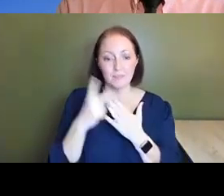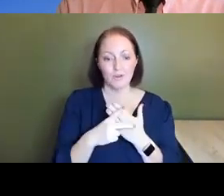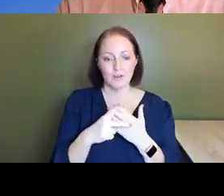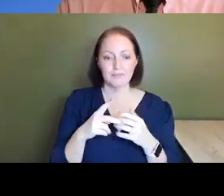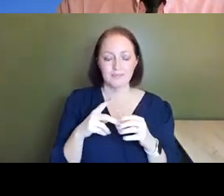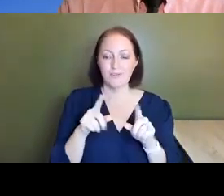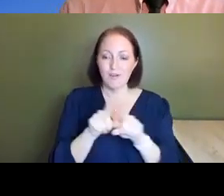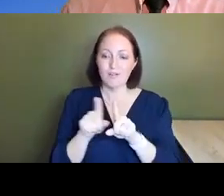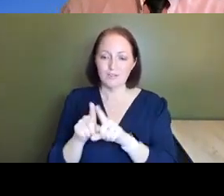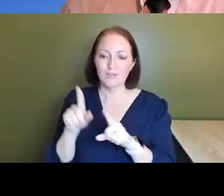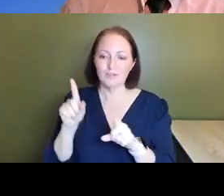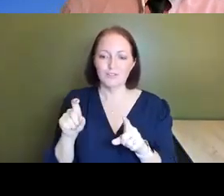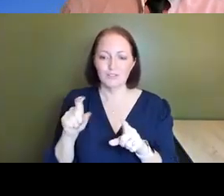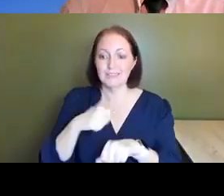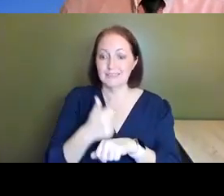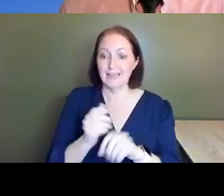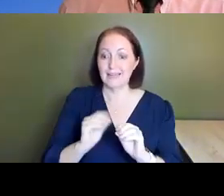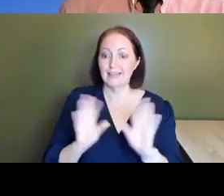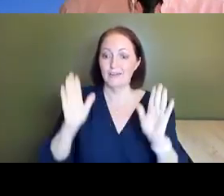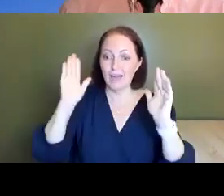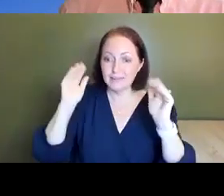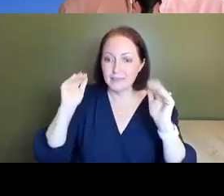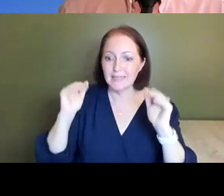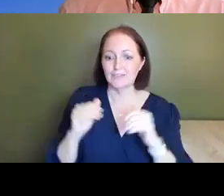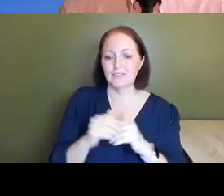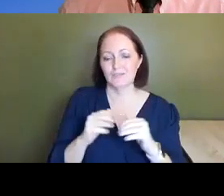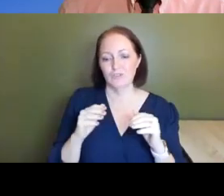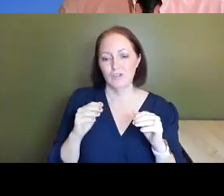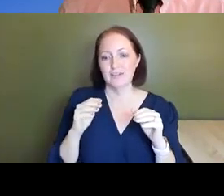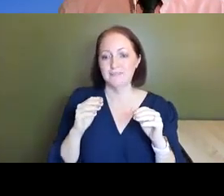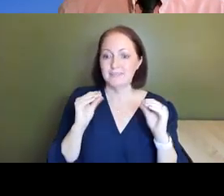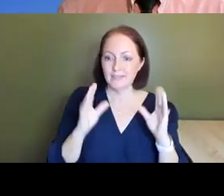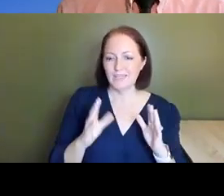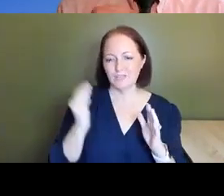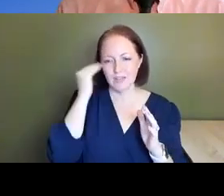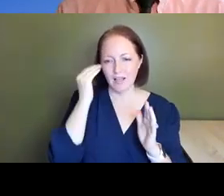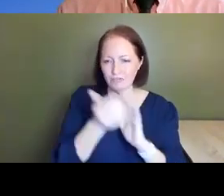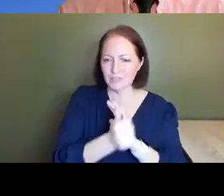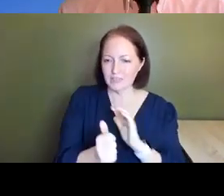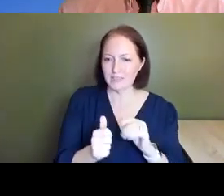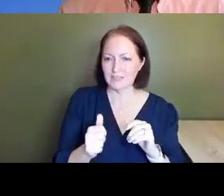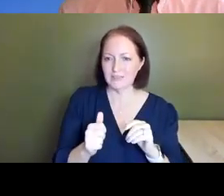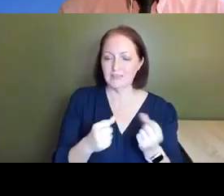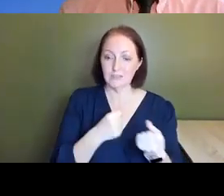also should set clear expectations for educators’ knowledge and skills. Support teachers to